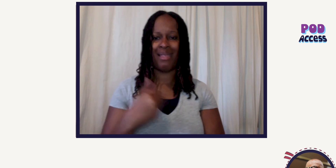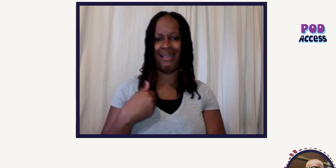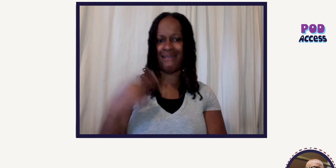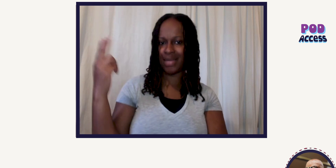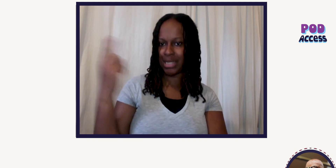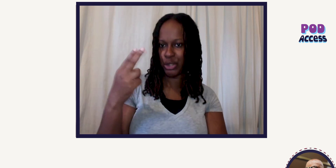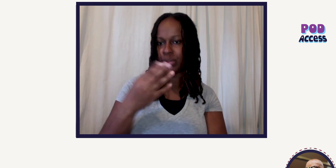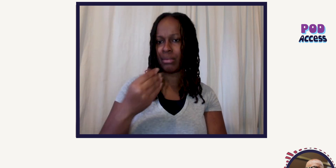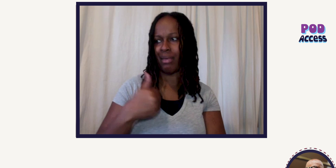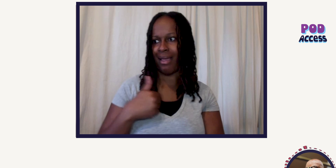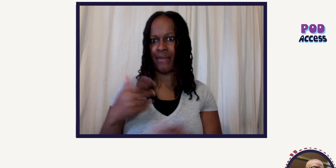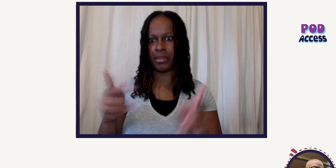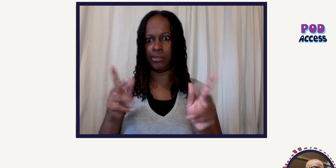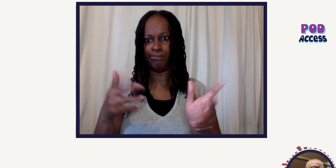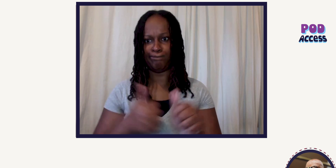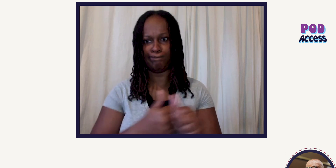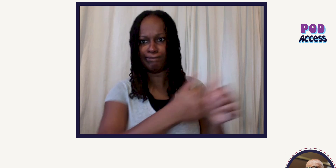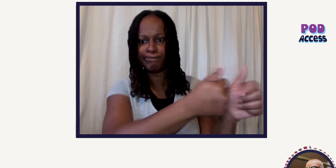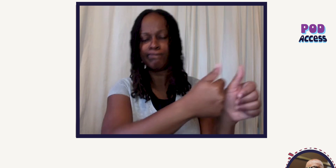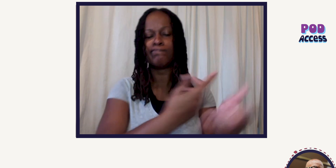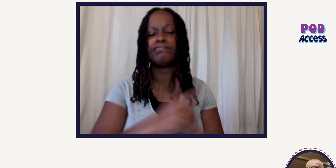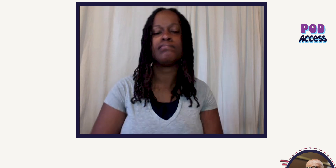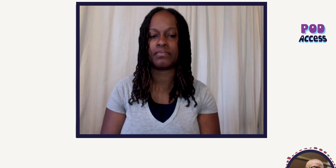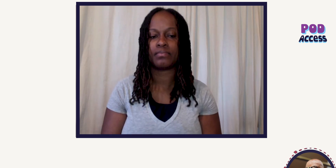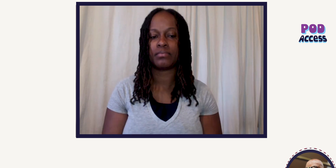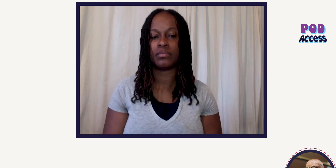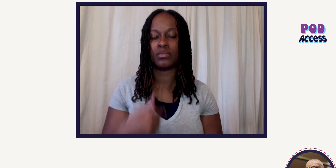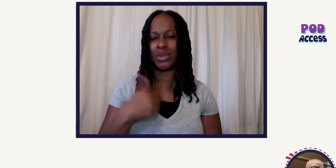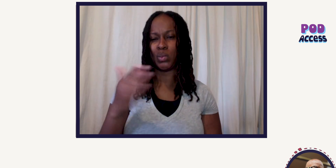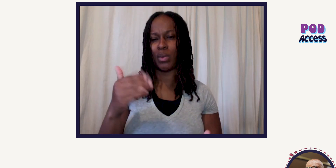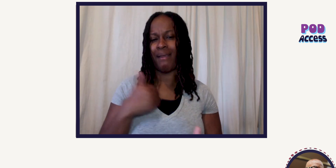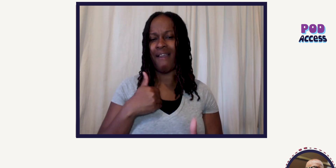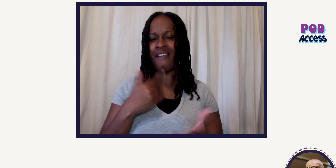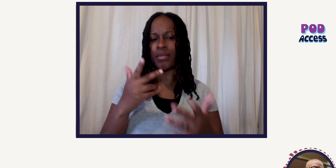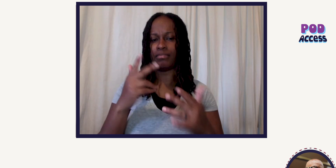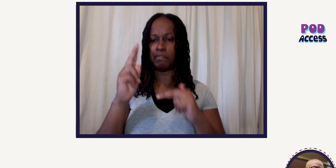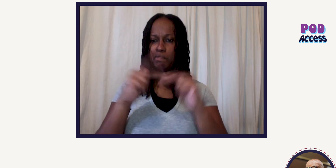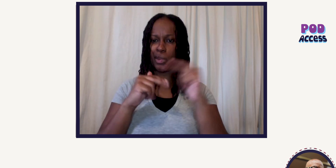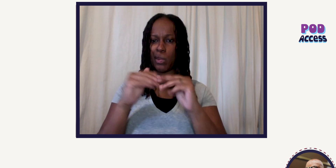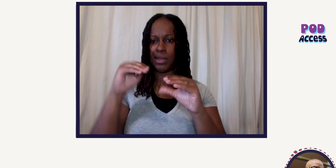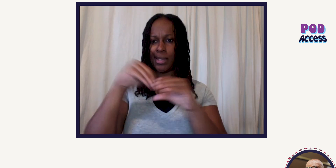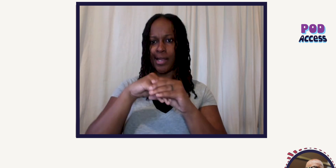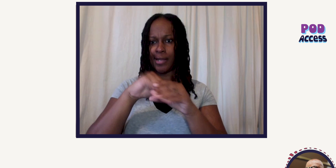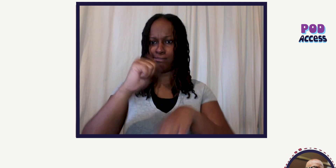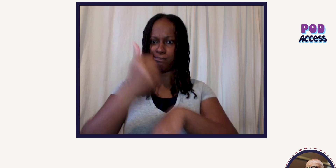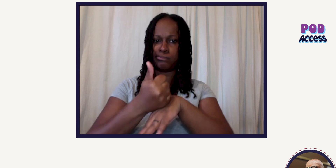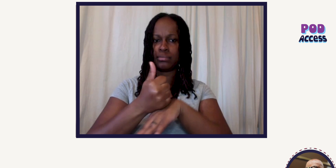We have a history, and we have a following. We have sort of a built-in base of listeners.